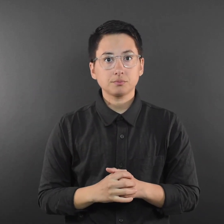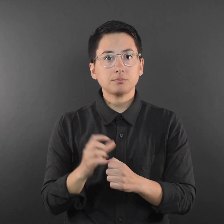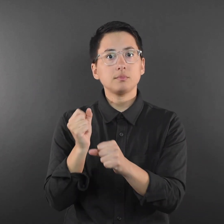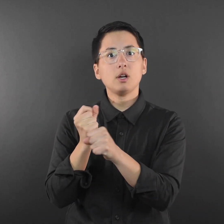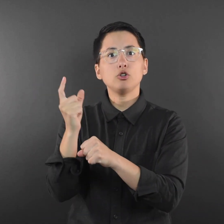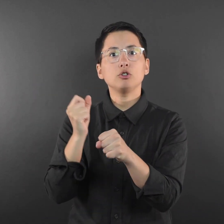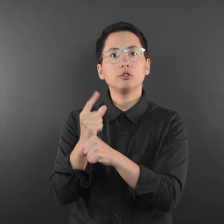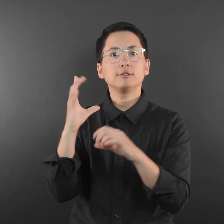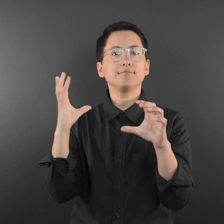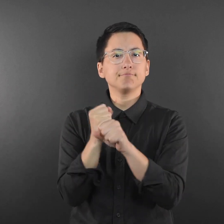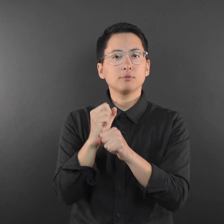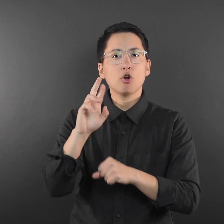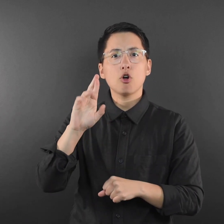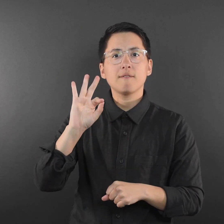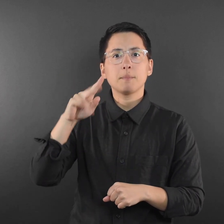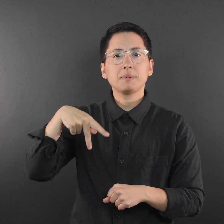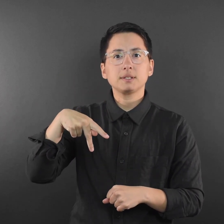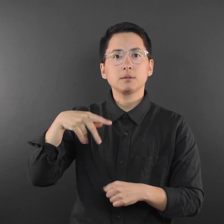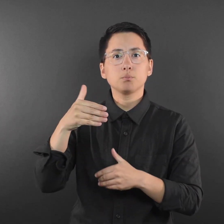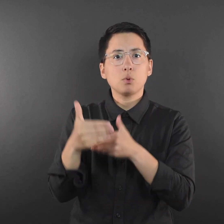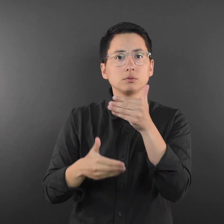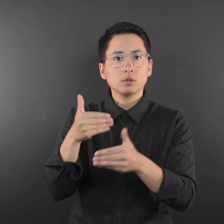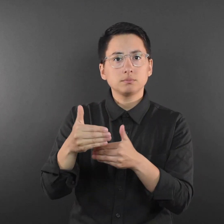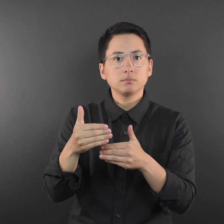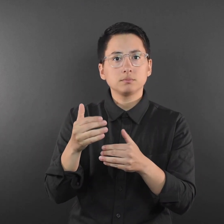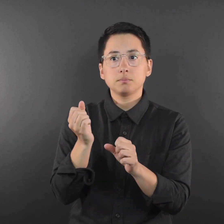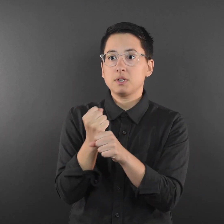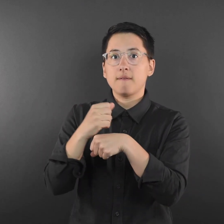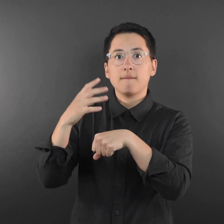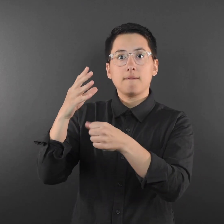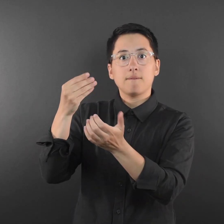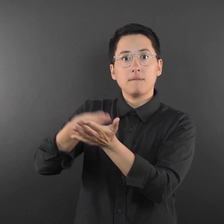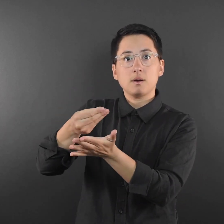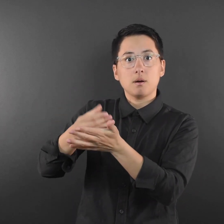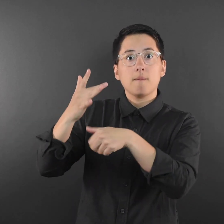The annual Consolidated RFP process makes funding available to help build